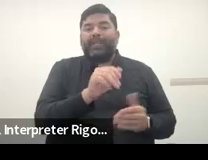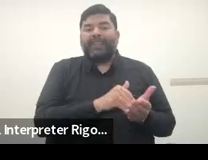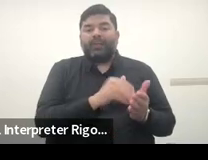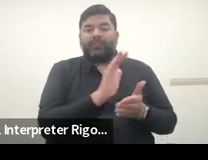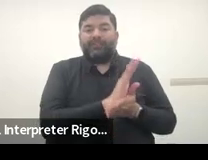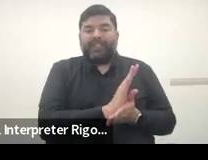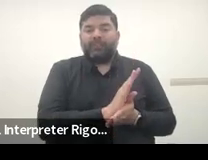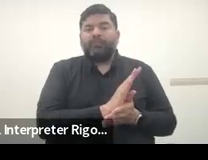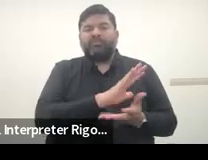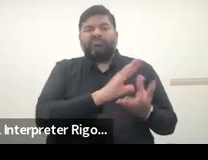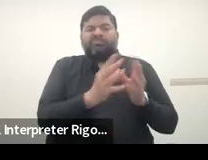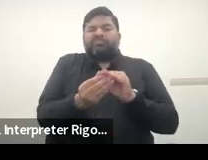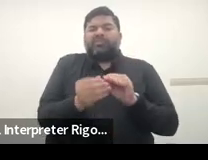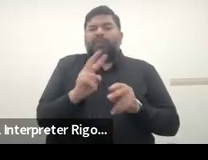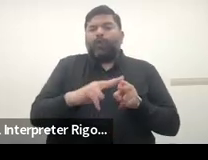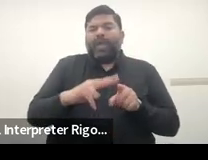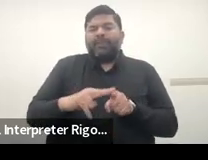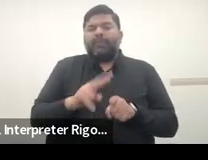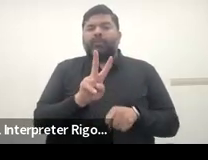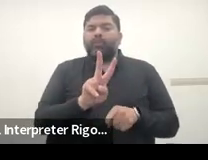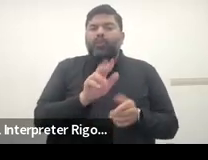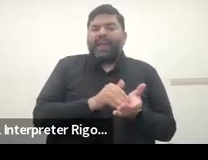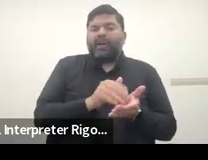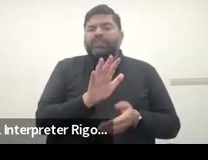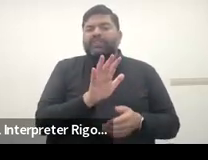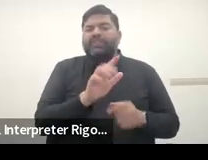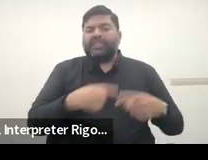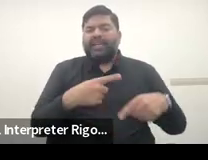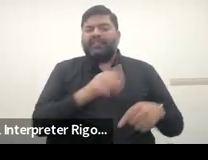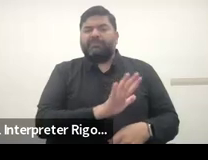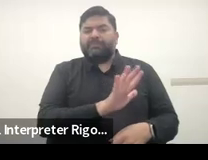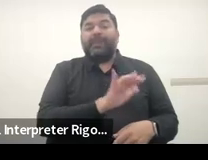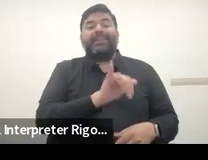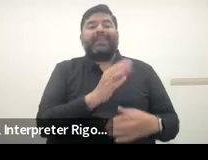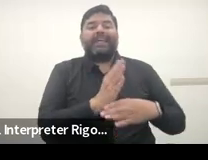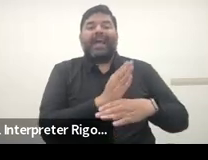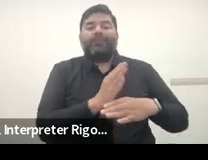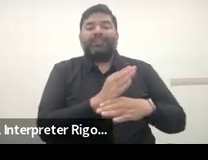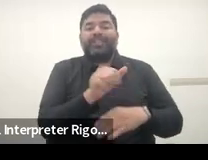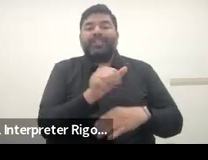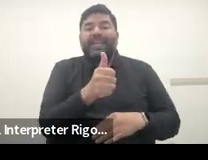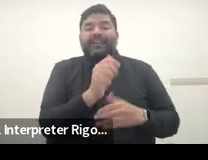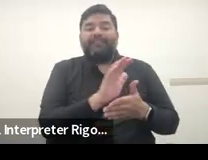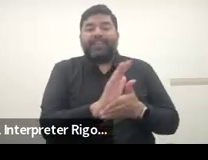of about 2,000 signs and that produces an average of about 10 videos per sign. On the other hand, PopSign